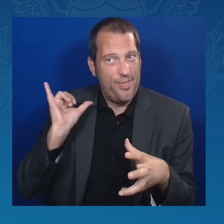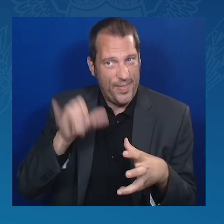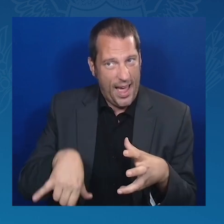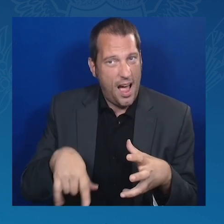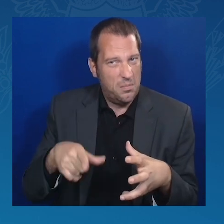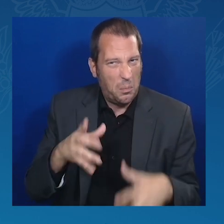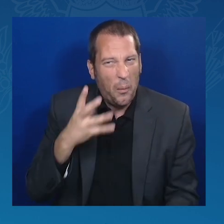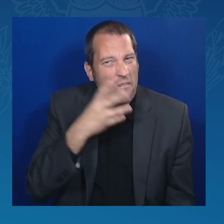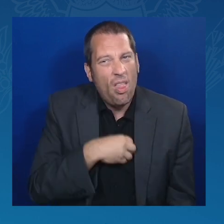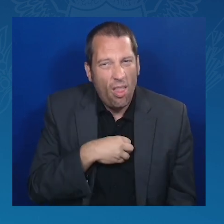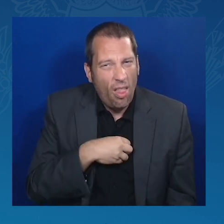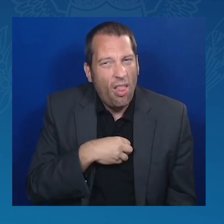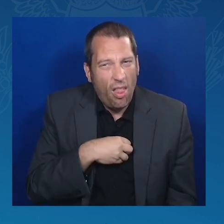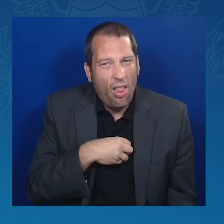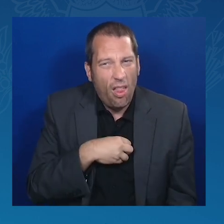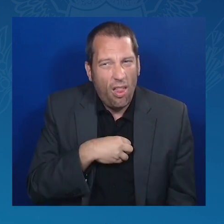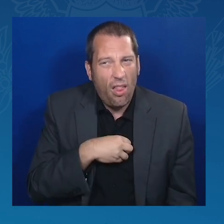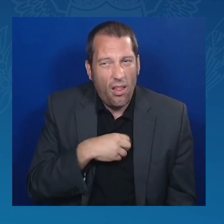is being able to be storytellers.